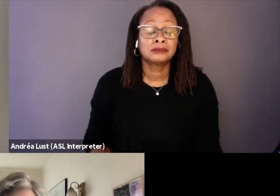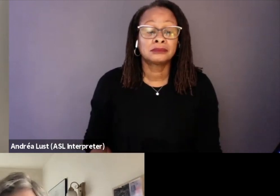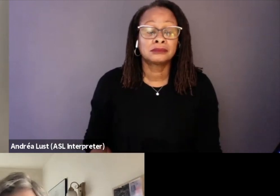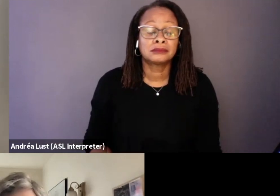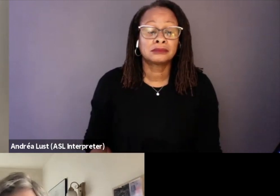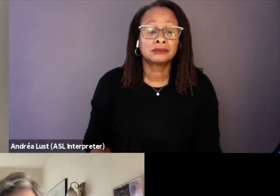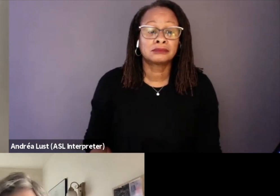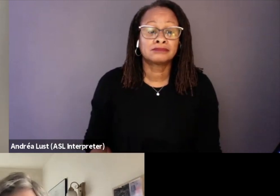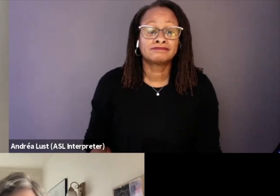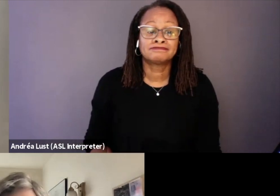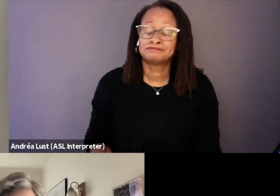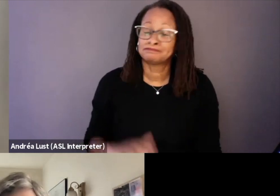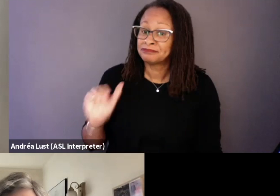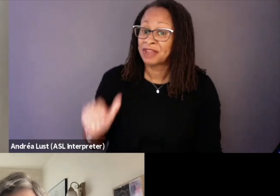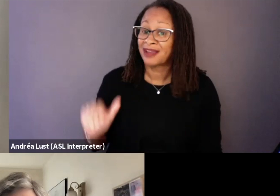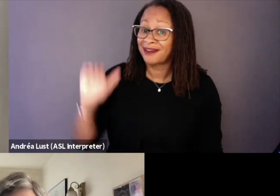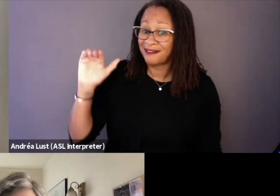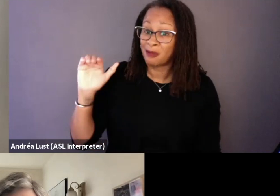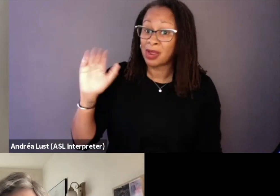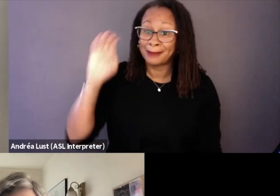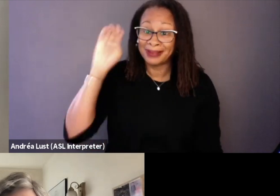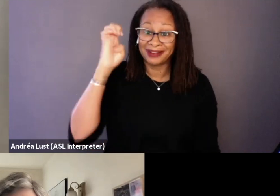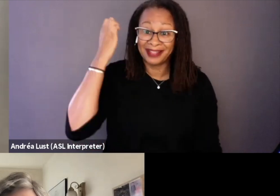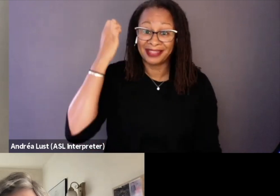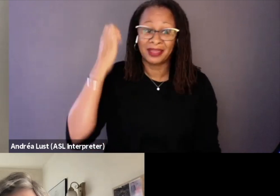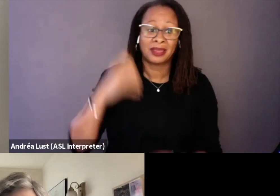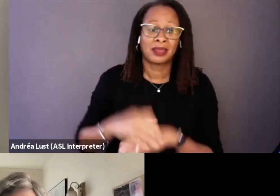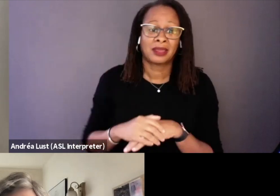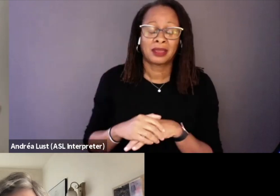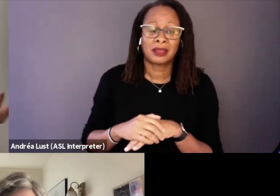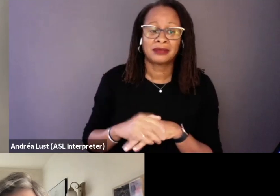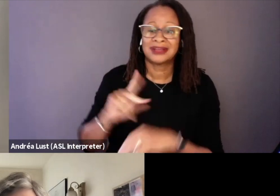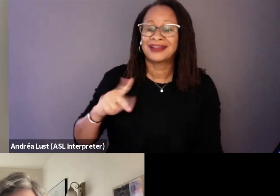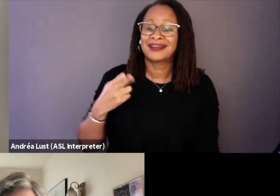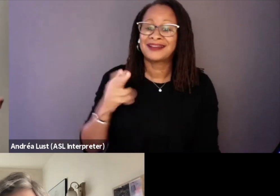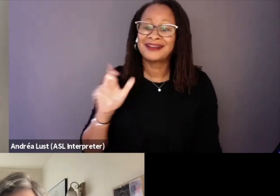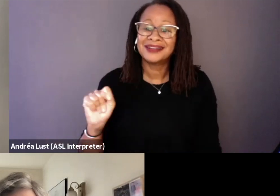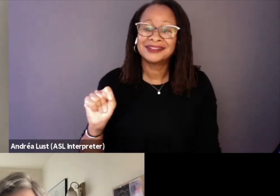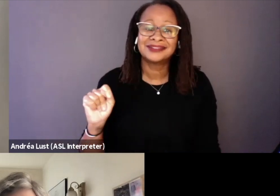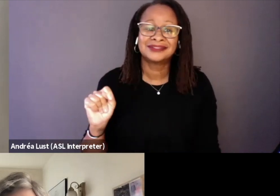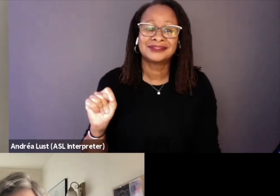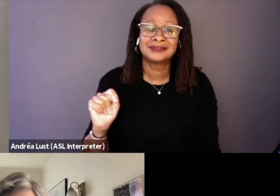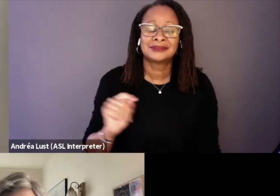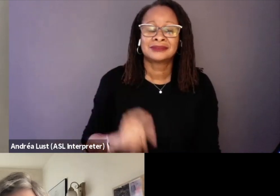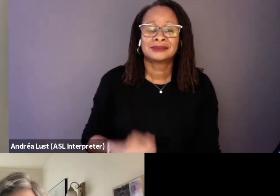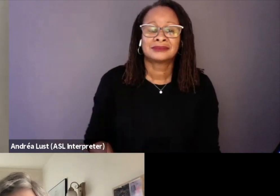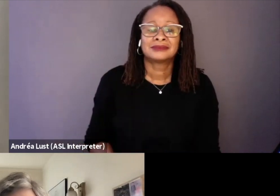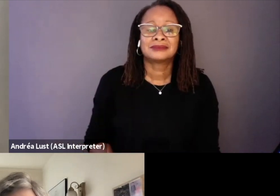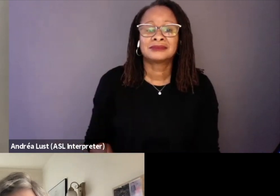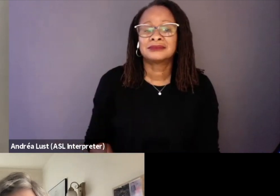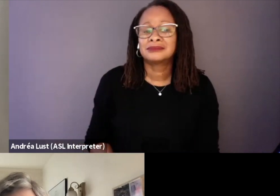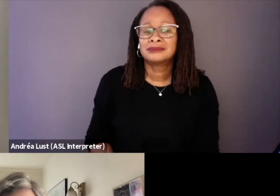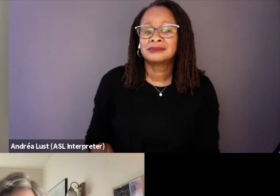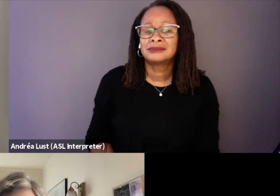Growing up in Harar, you know, chat, we call it chat, you know, when they write it, they write khat, but in Harar we call it chat.